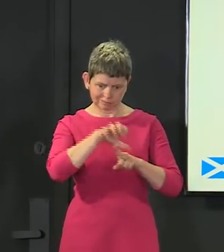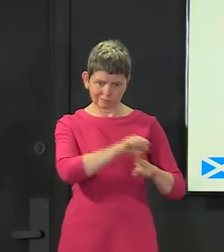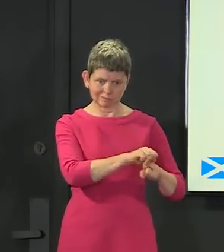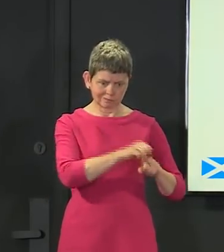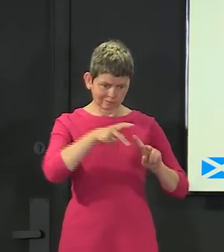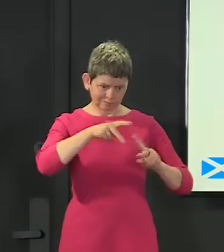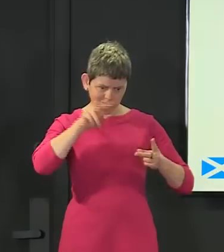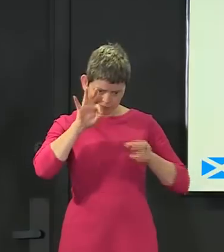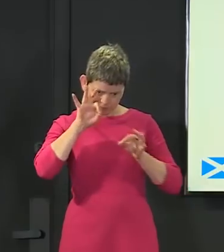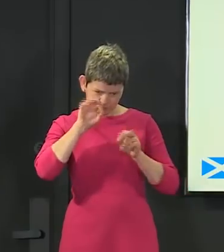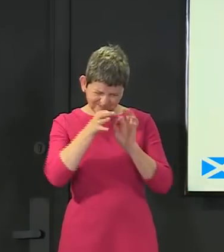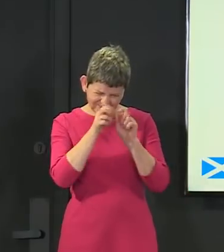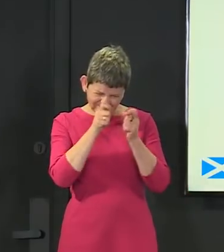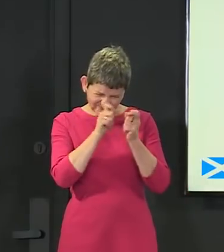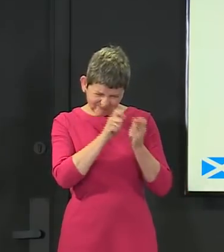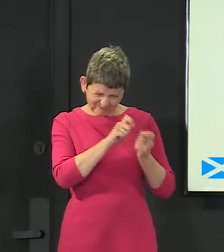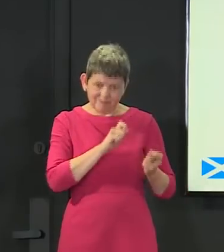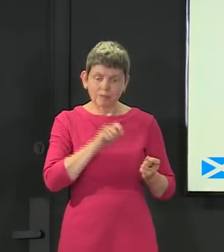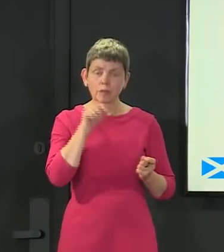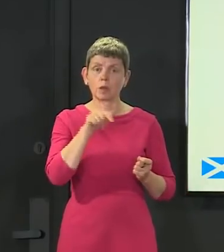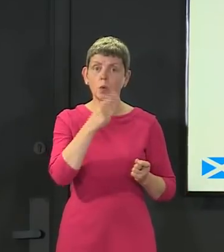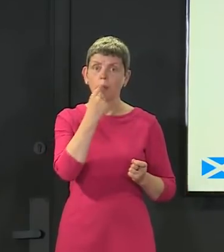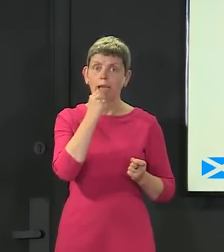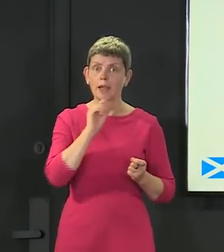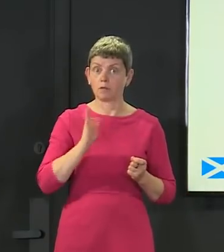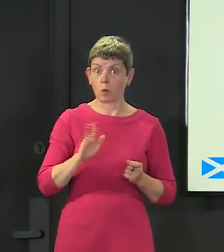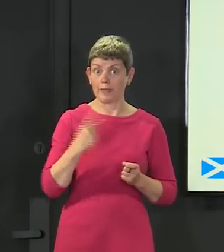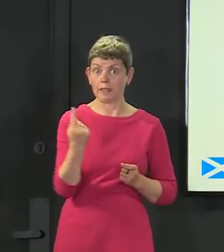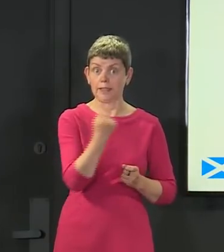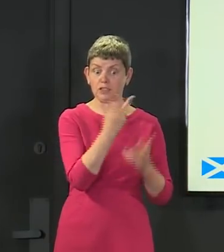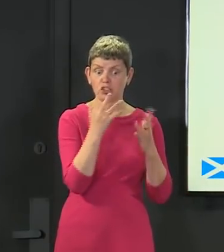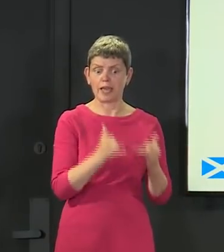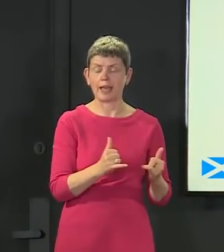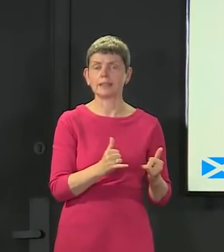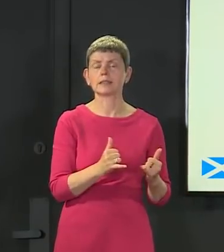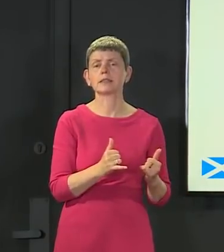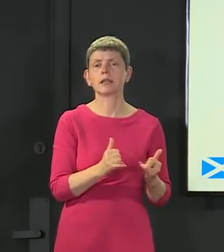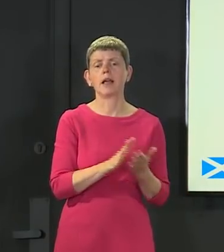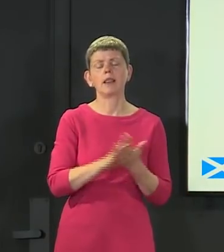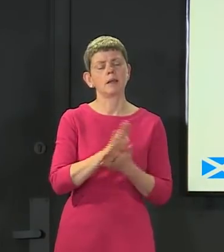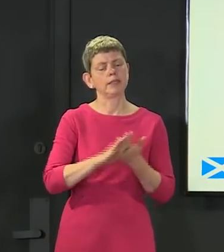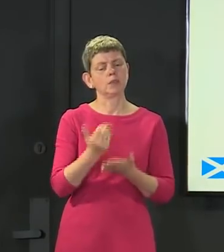track covert infection across Scotland here and in the immediate future but also how we look at